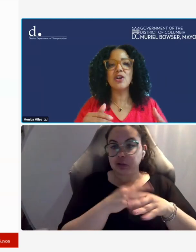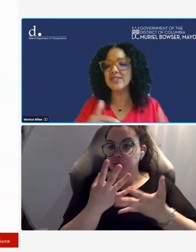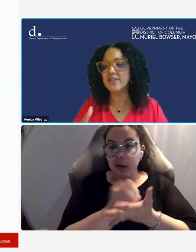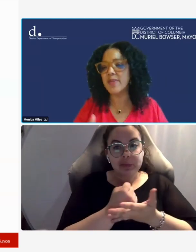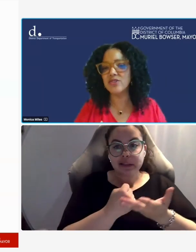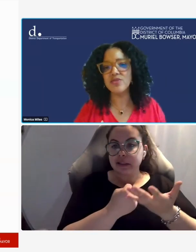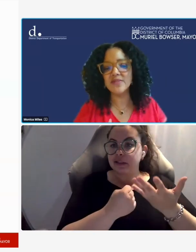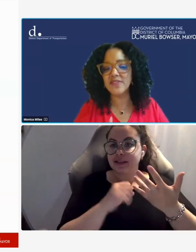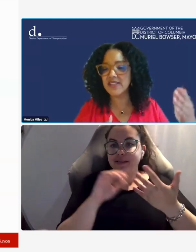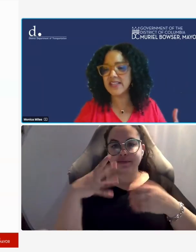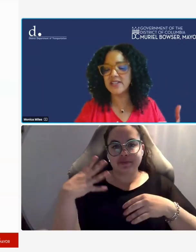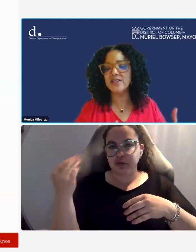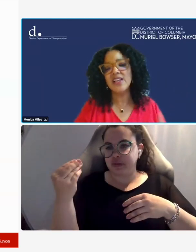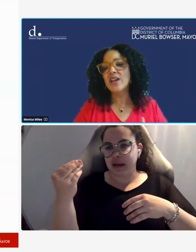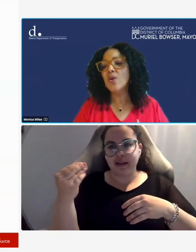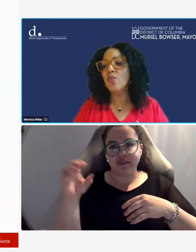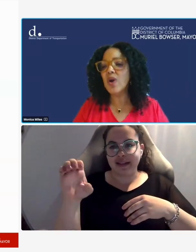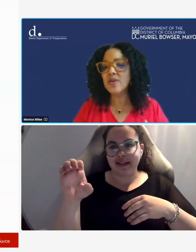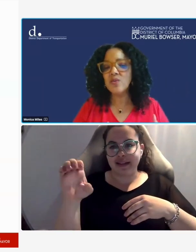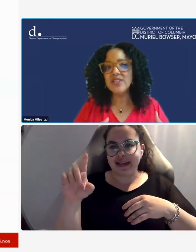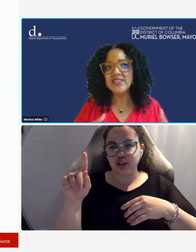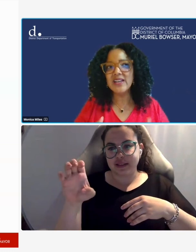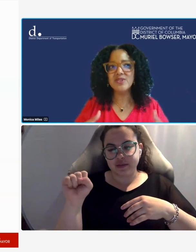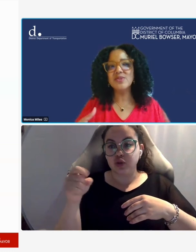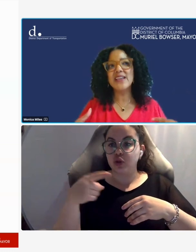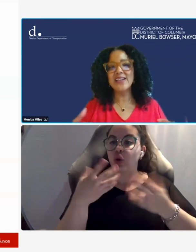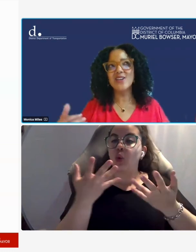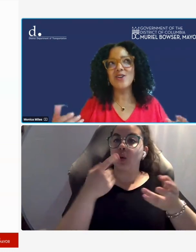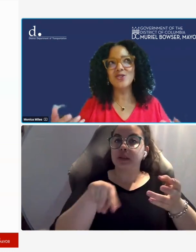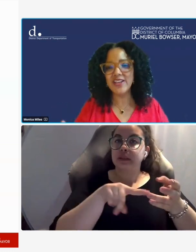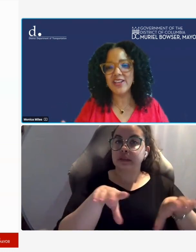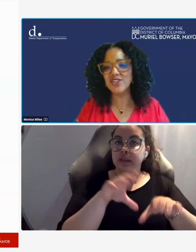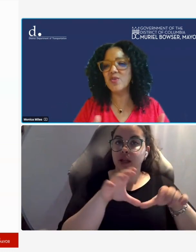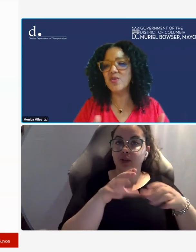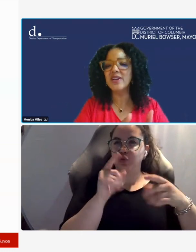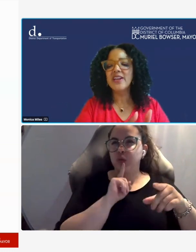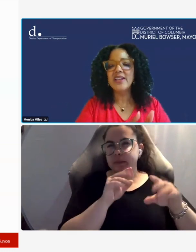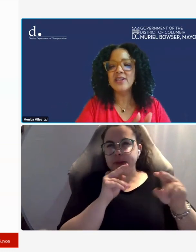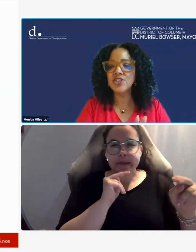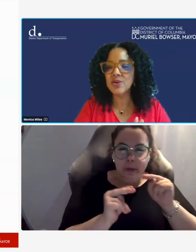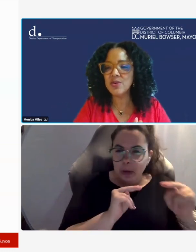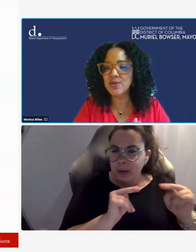of the boundaries of the executives what was done was really like a negotiation where he showed you